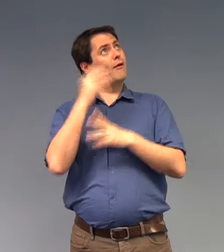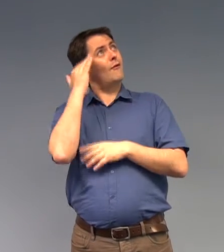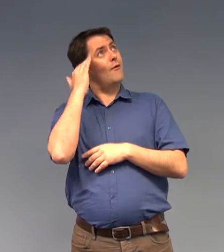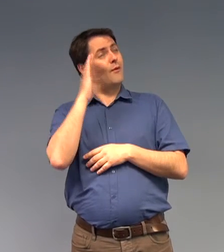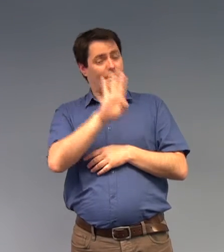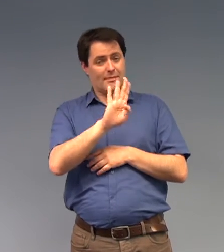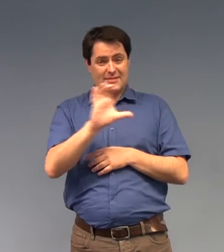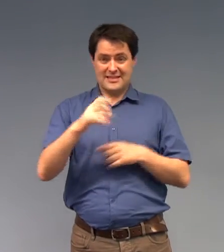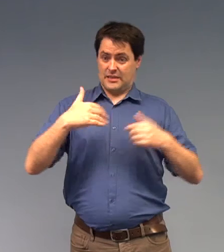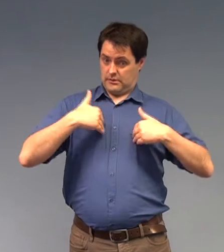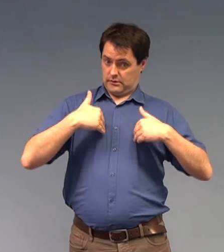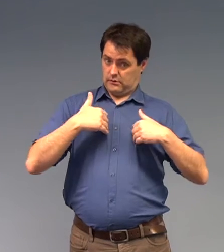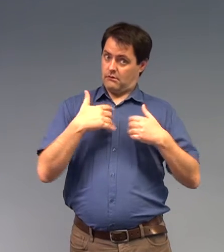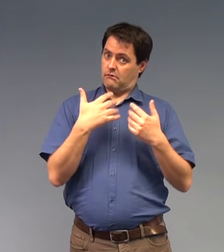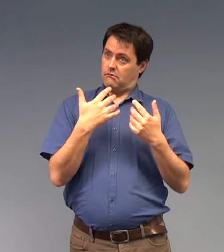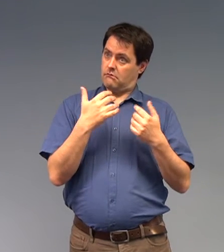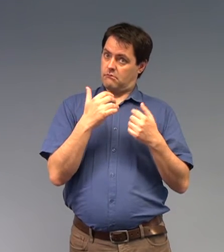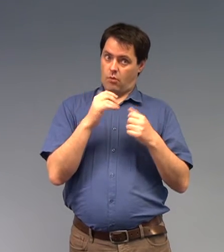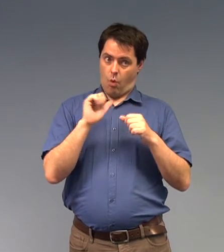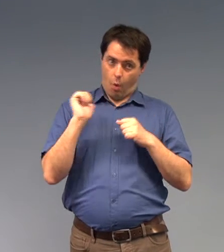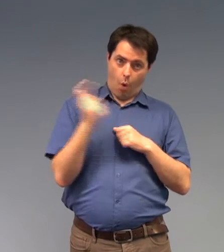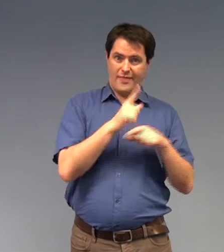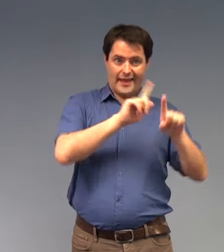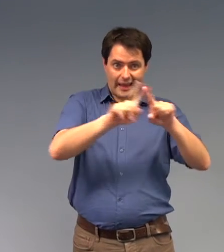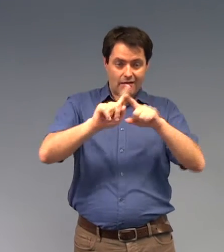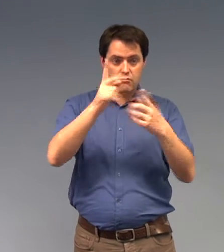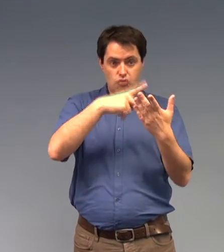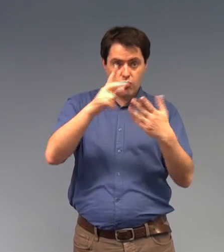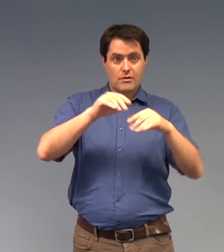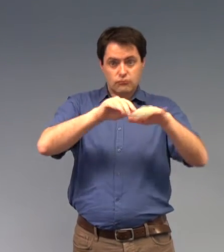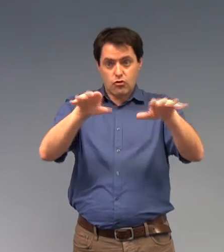had to have sign language on it. So, that means for example, that the BBC, which is a globally known brand,